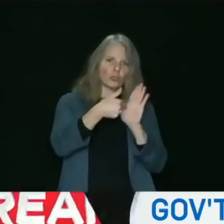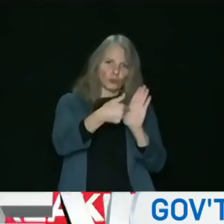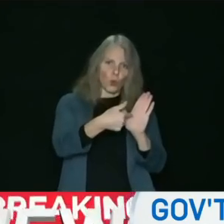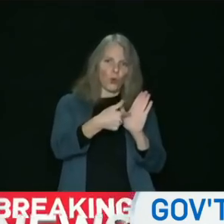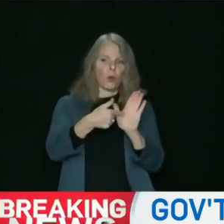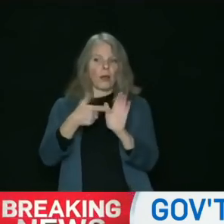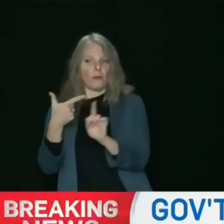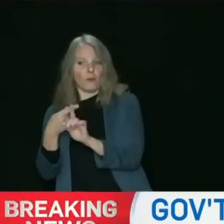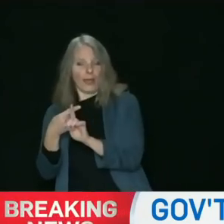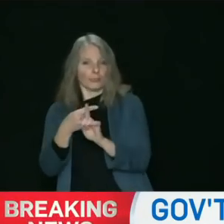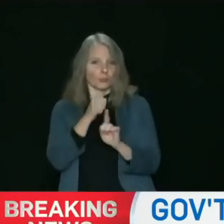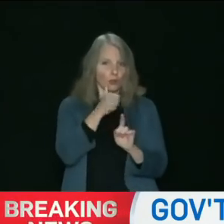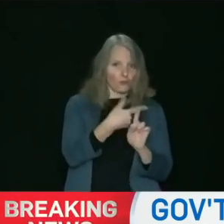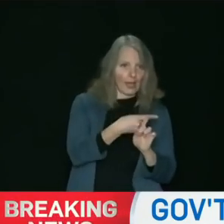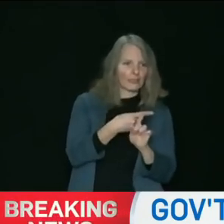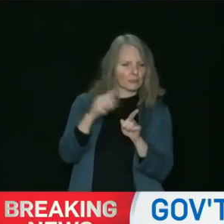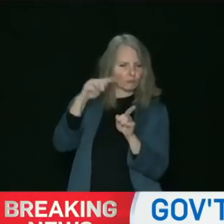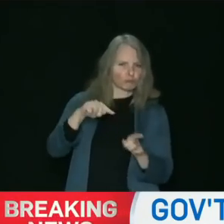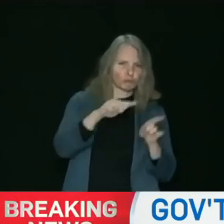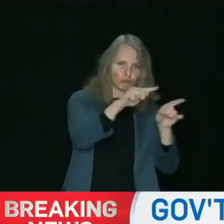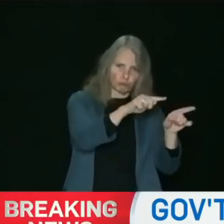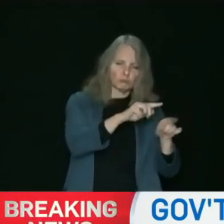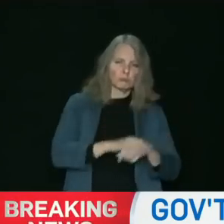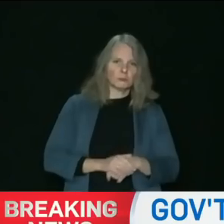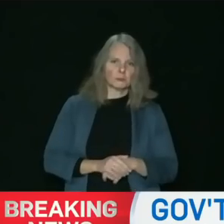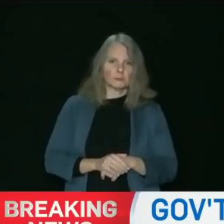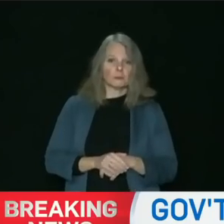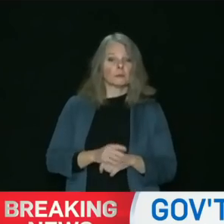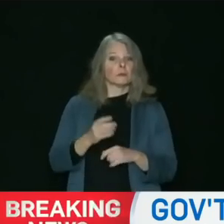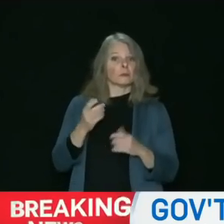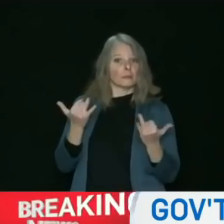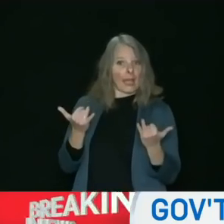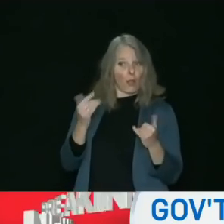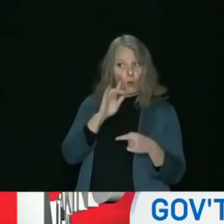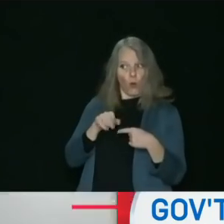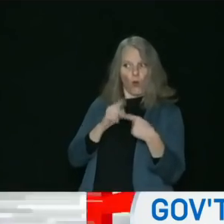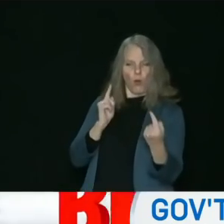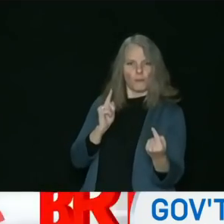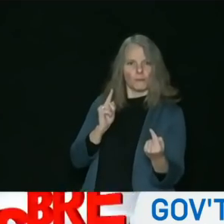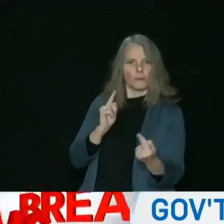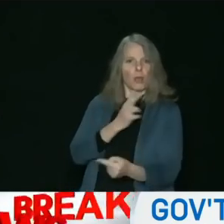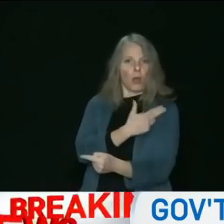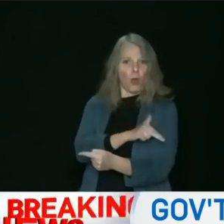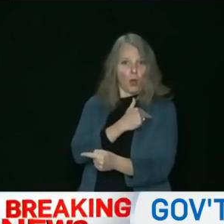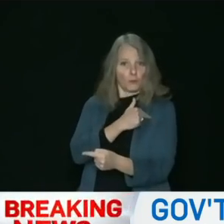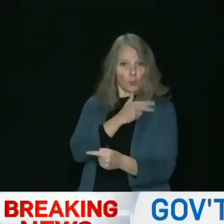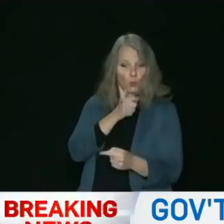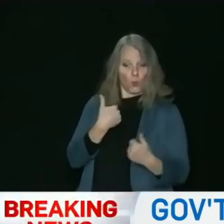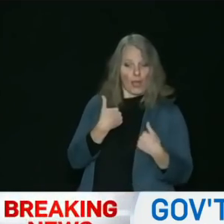WITH WITH THE OVERALL INCIDENCE OF HOSPITALIZATIONS DURING THE